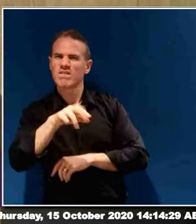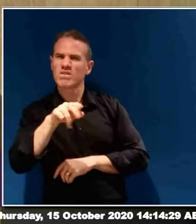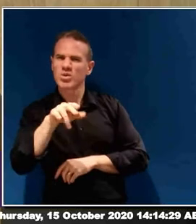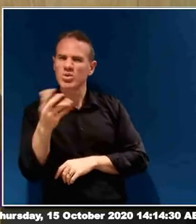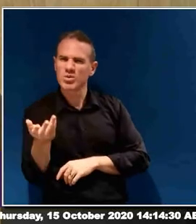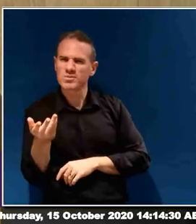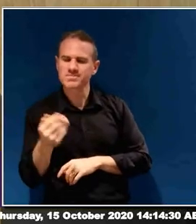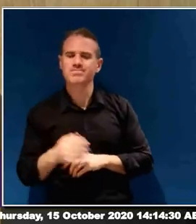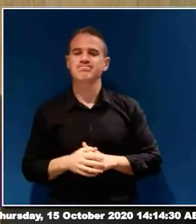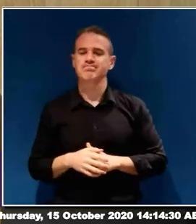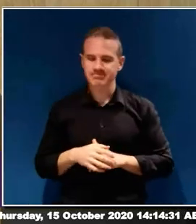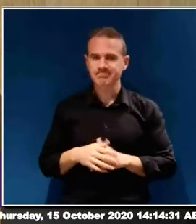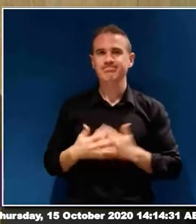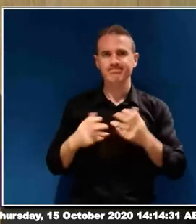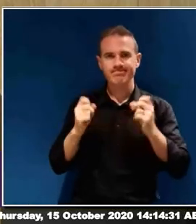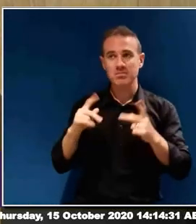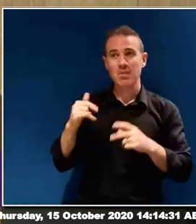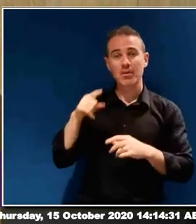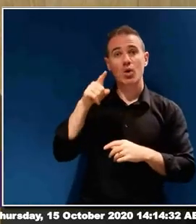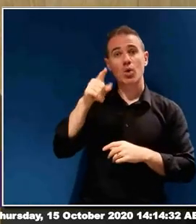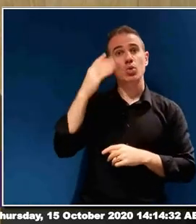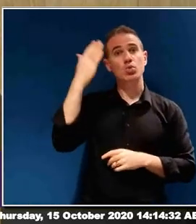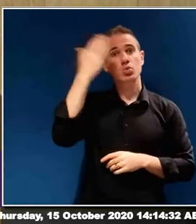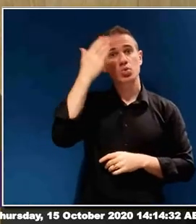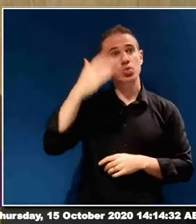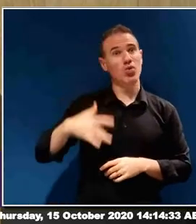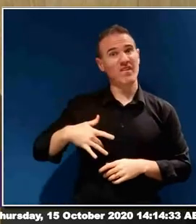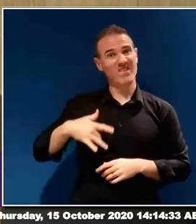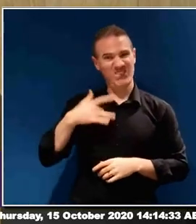to meet the needs of the student and they needed extra resources.